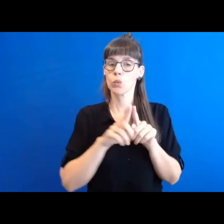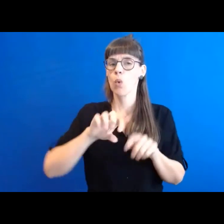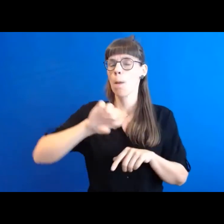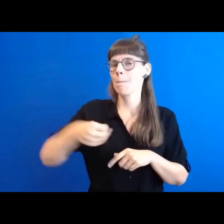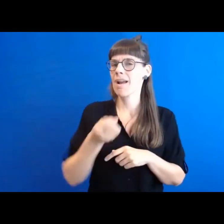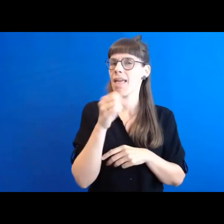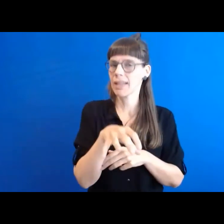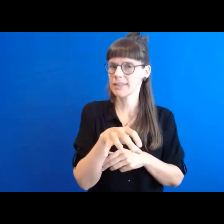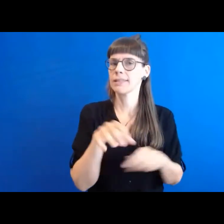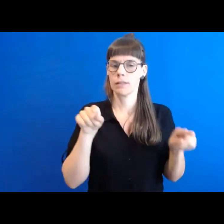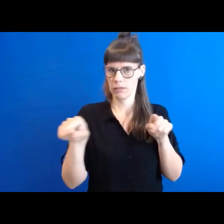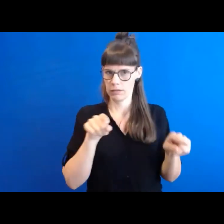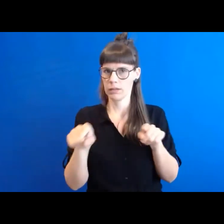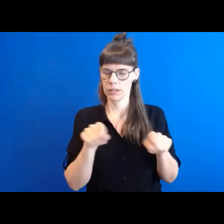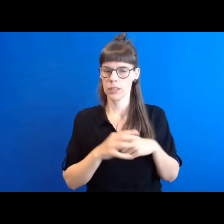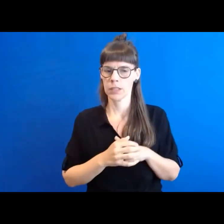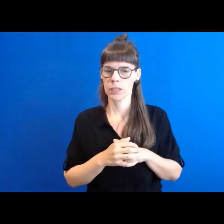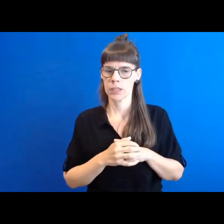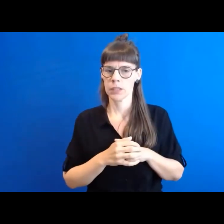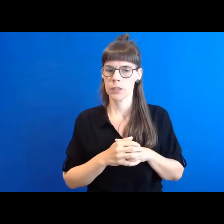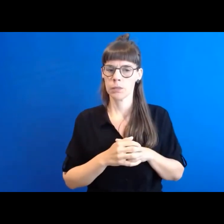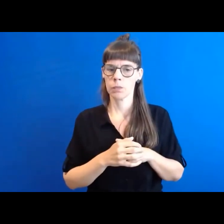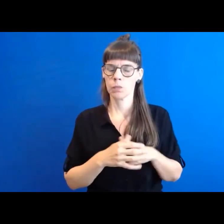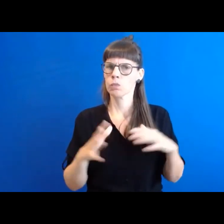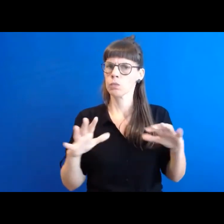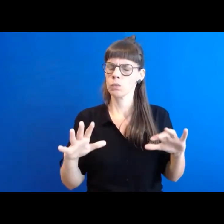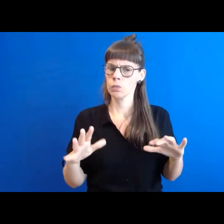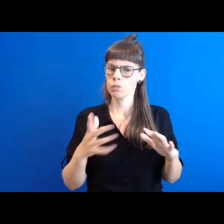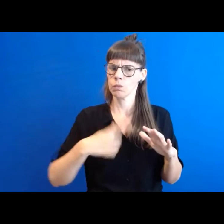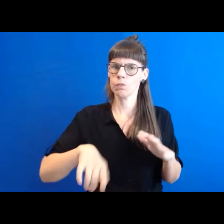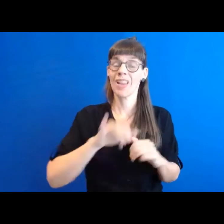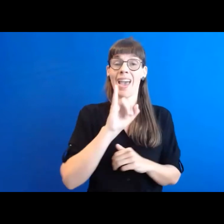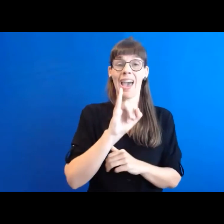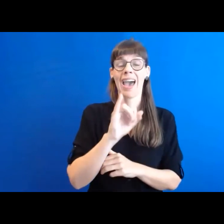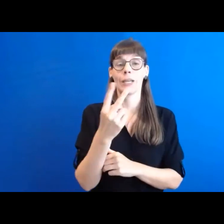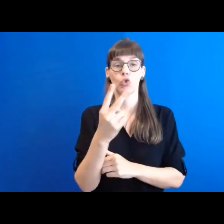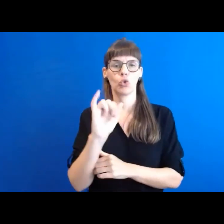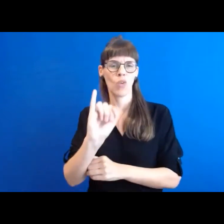as OPD, an organization for people with disabilities. But in Kenya